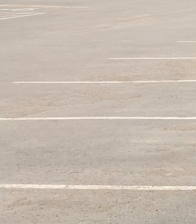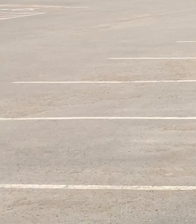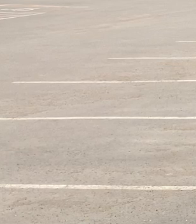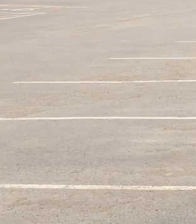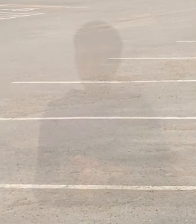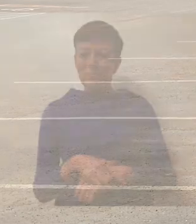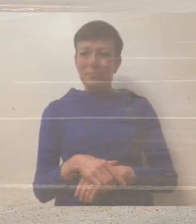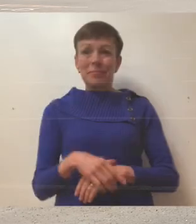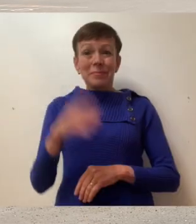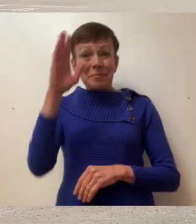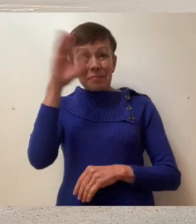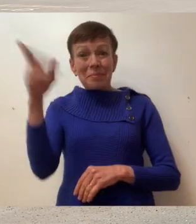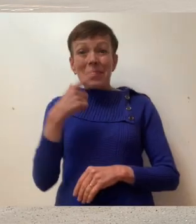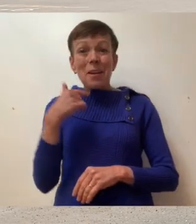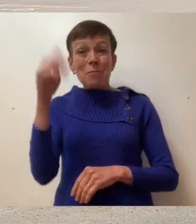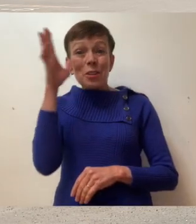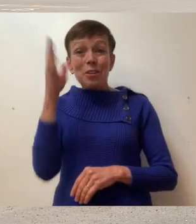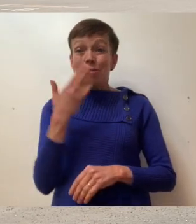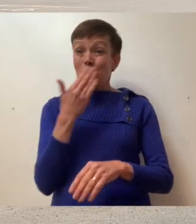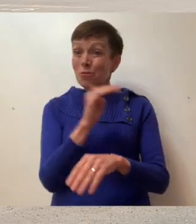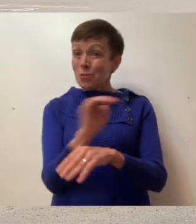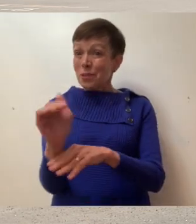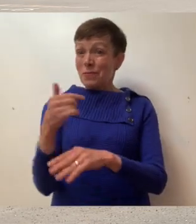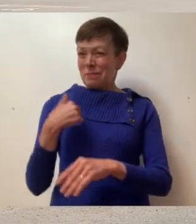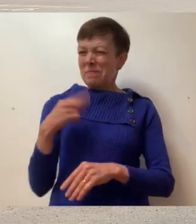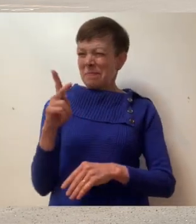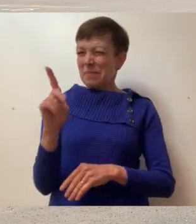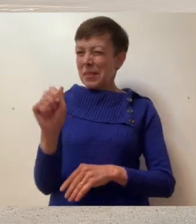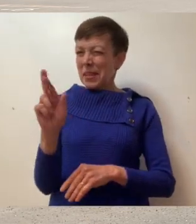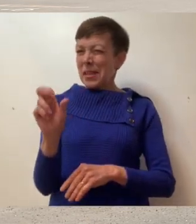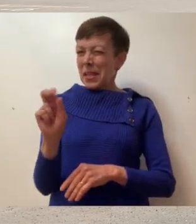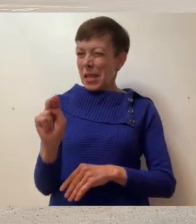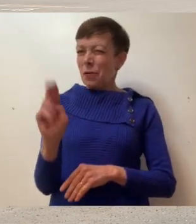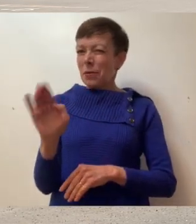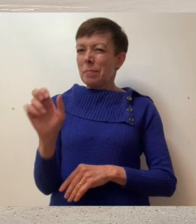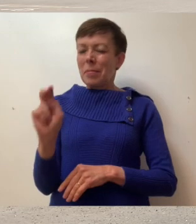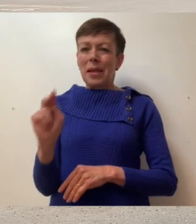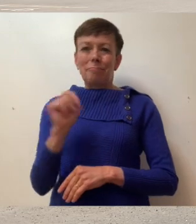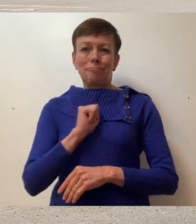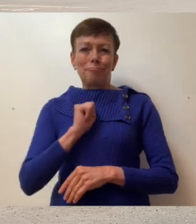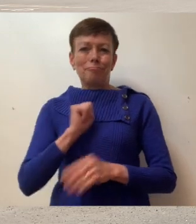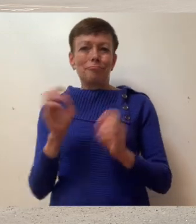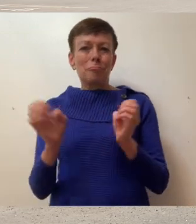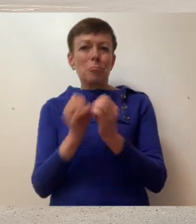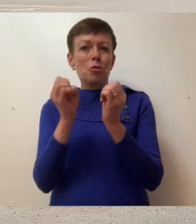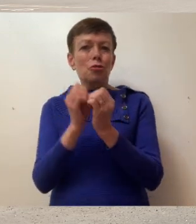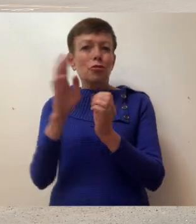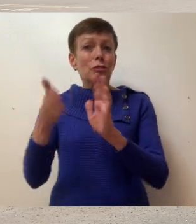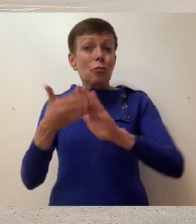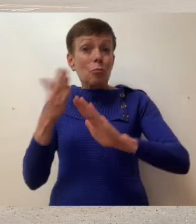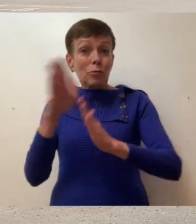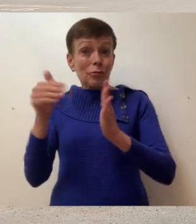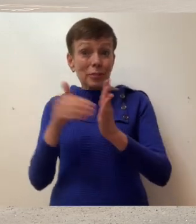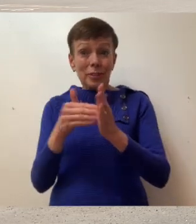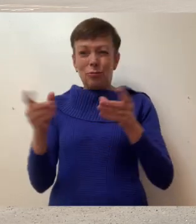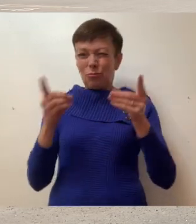Hi Red Deer, good evening! I'm Karen Mann, Emergency Operations Centre Director for The City of Red Deer. I hope you had a great long weekend.